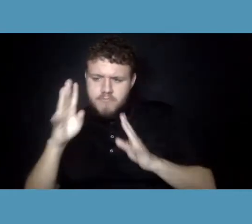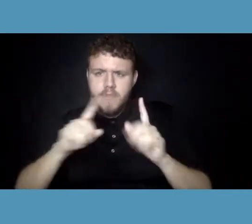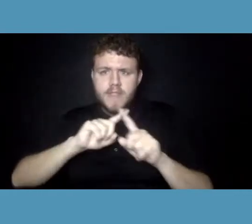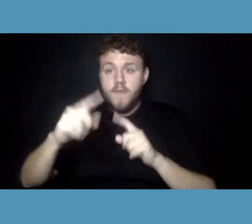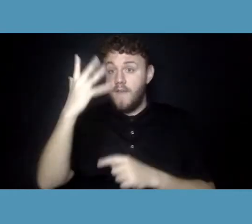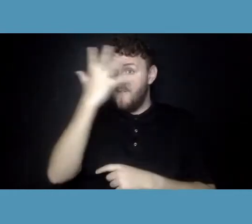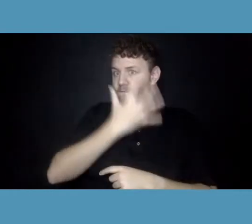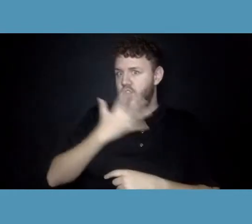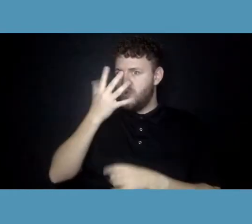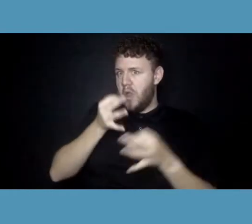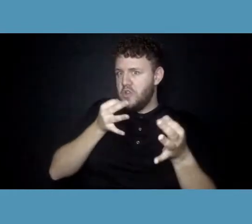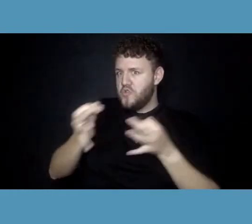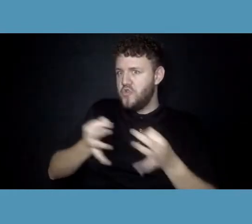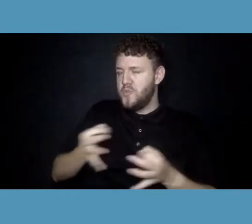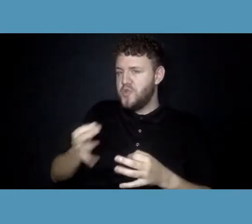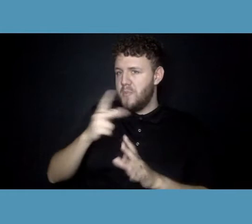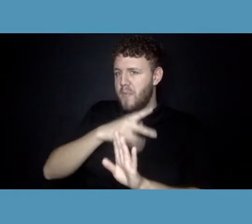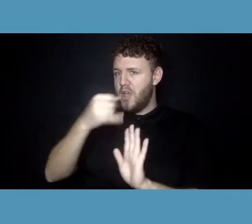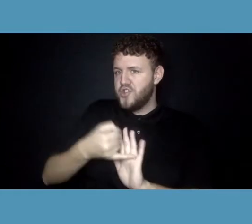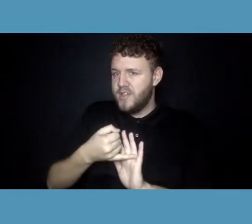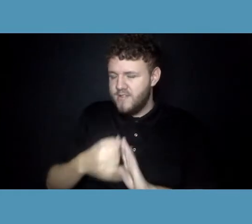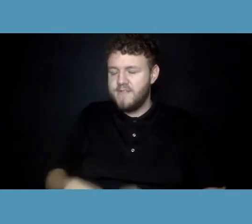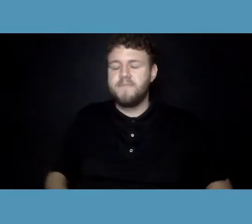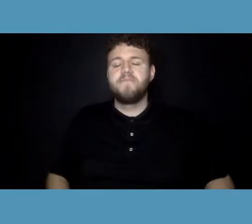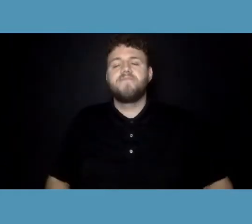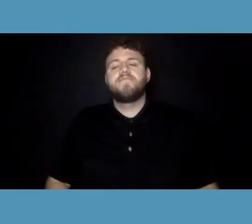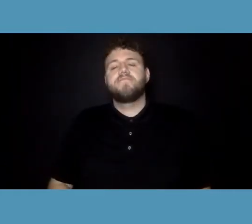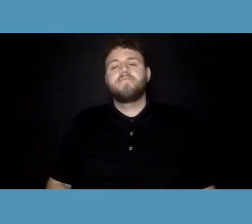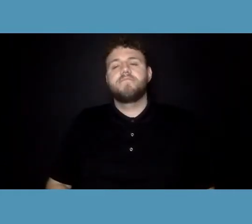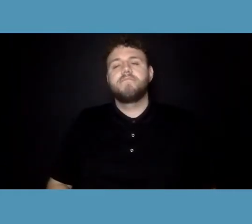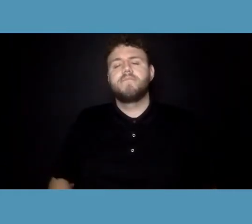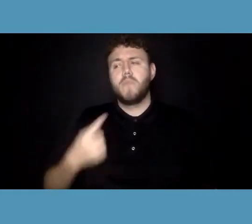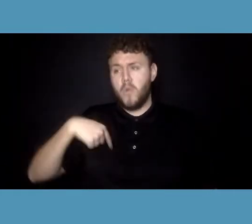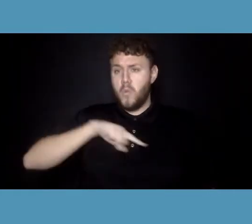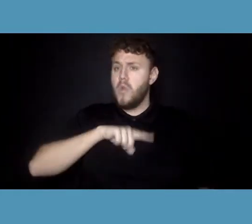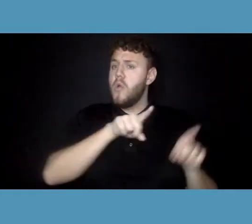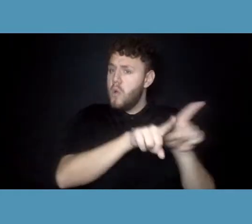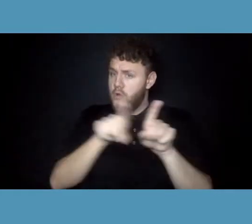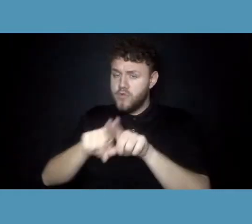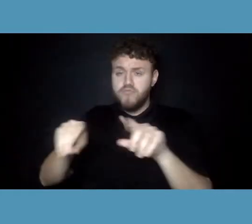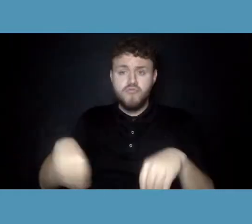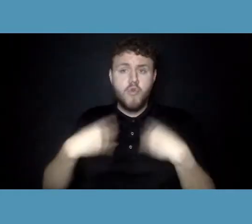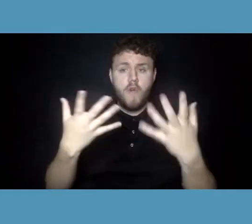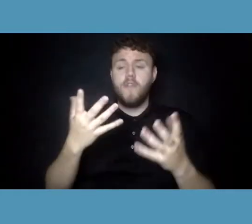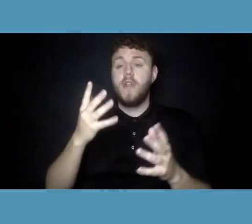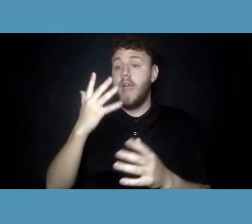with the software Coyote and we have begun offering visually described tours led by David